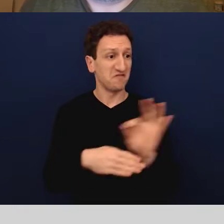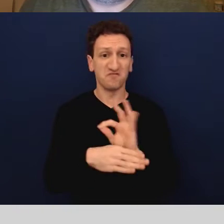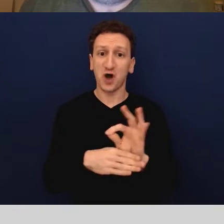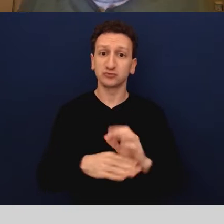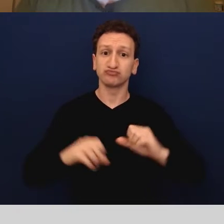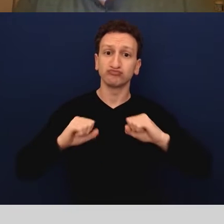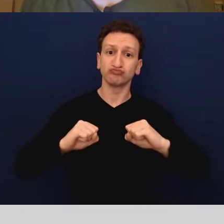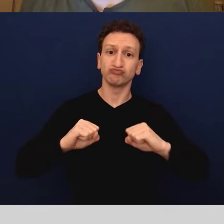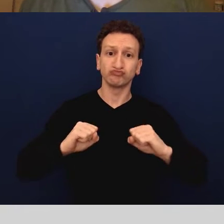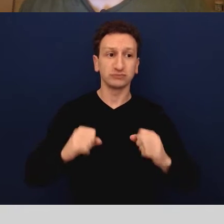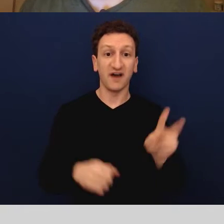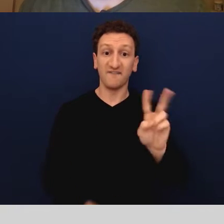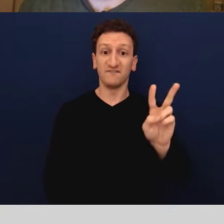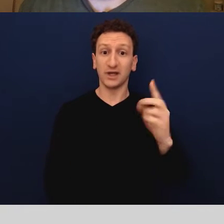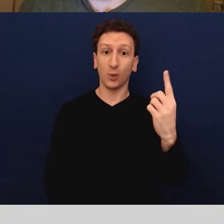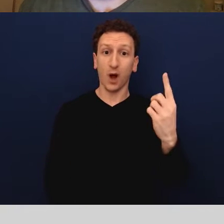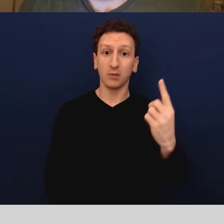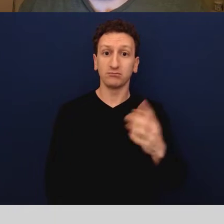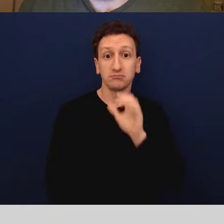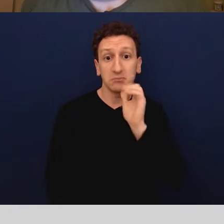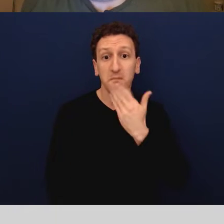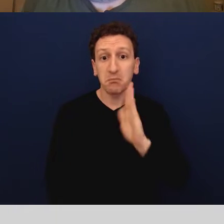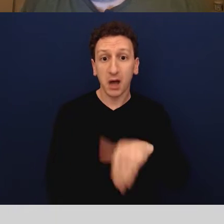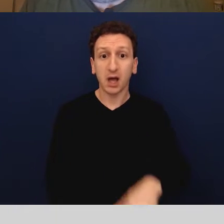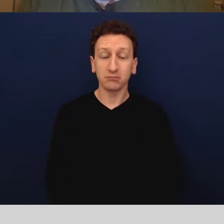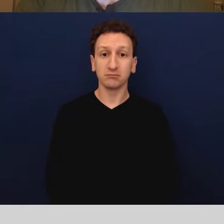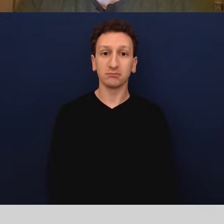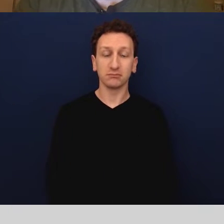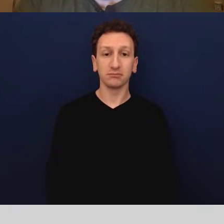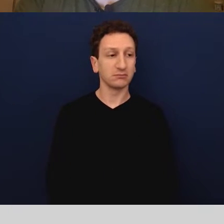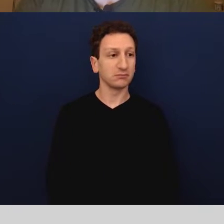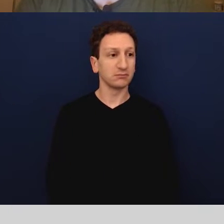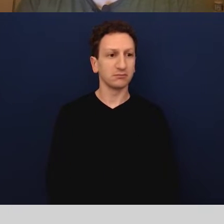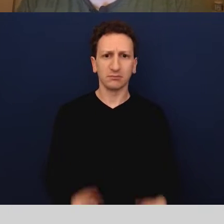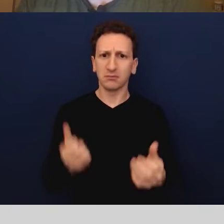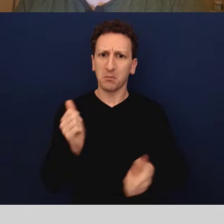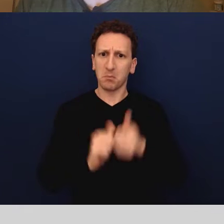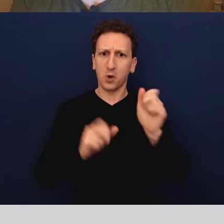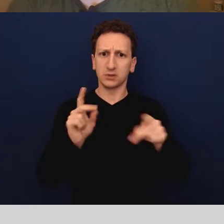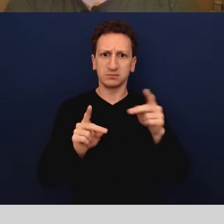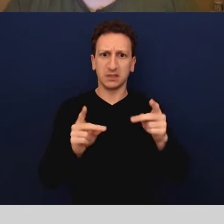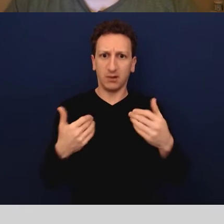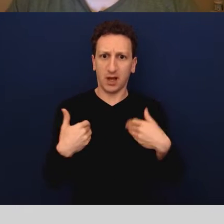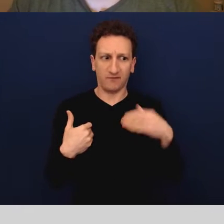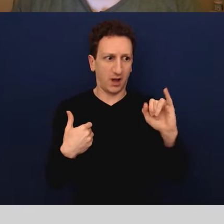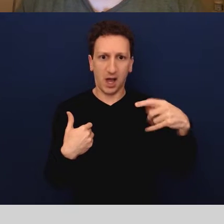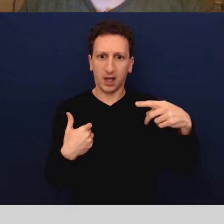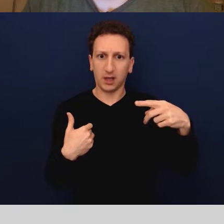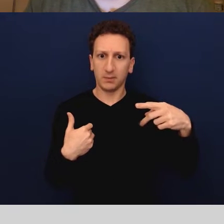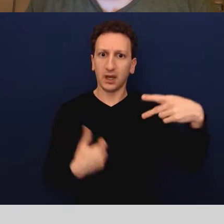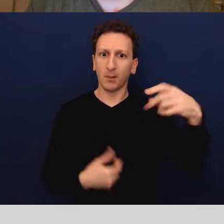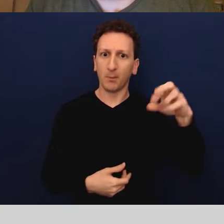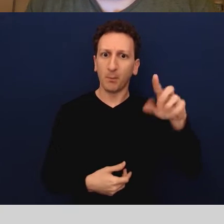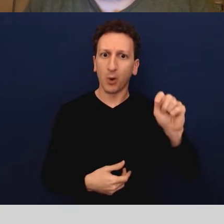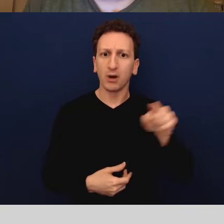And this is the good first version. A lot of people have IP ports that they want to check the validity.